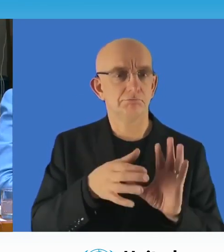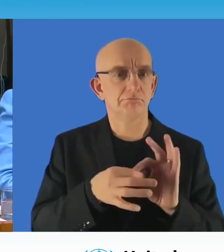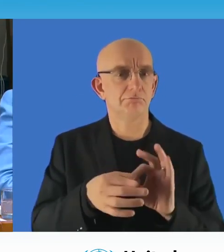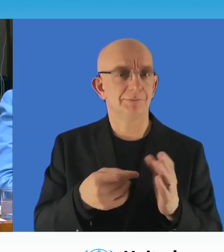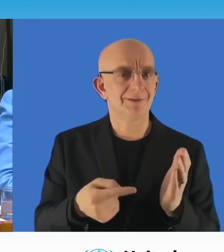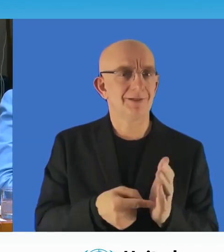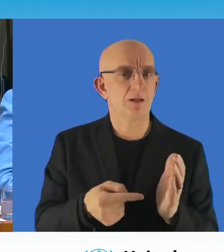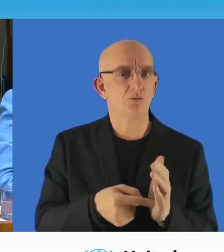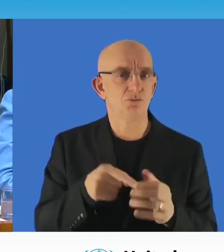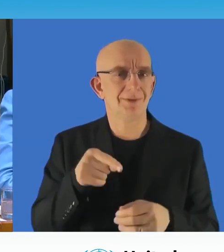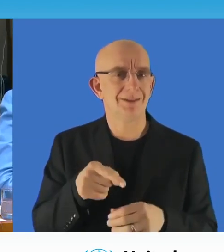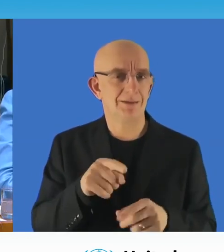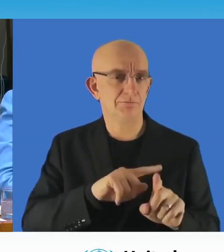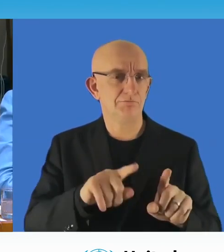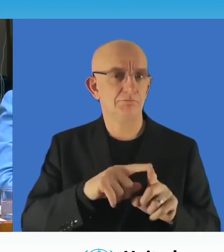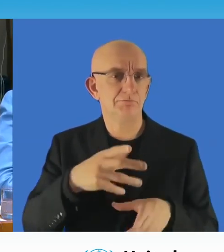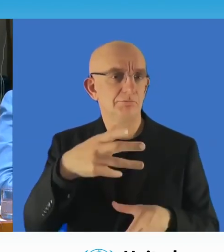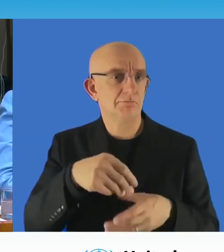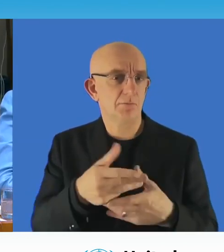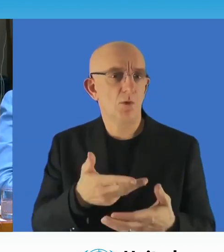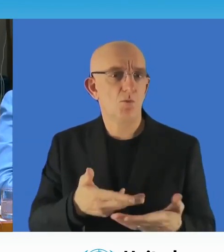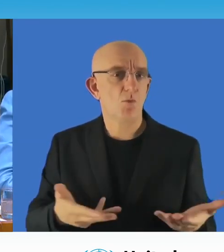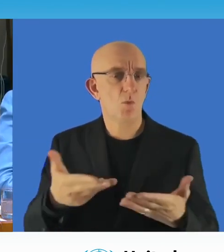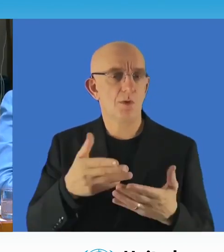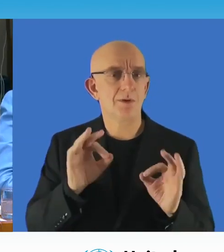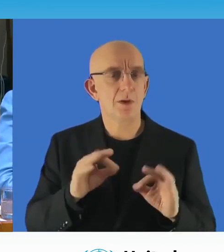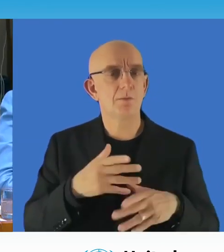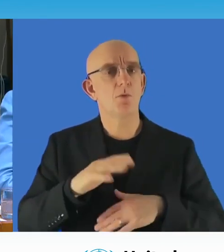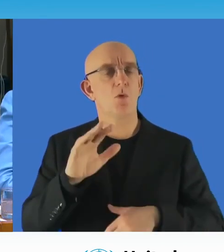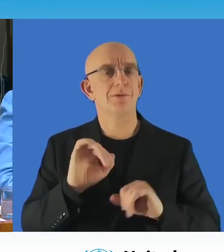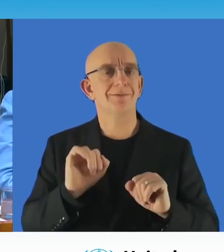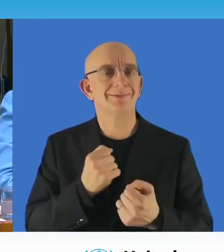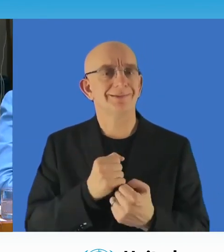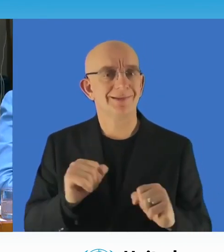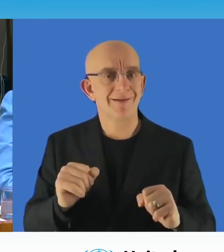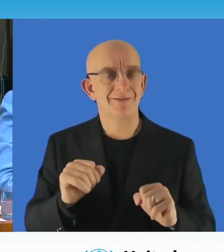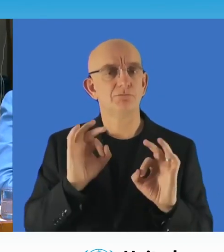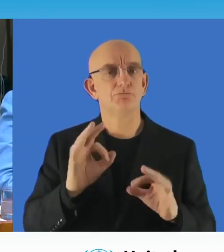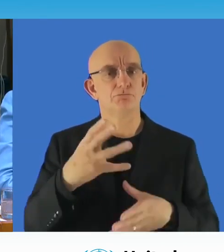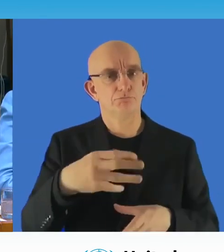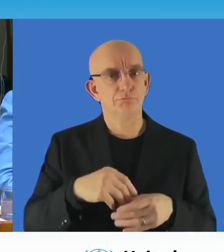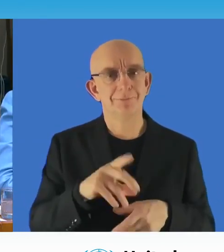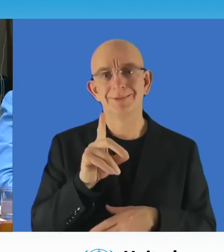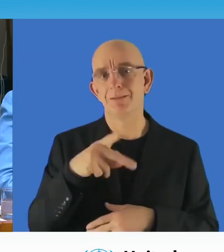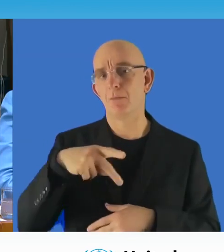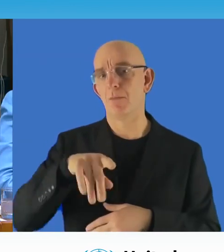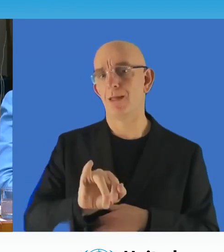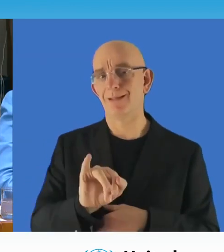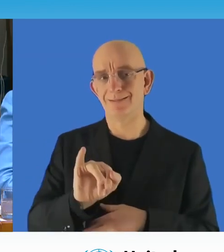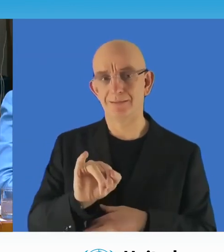internal digital systems are also fully accessible with 100% of our corporate platforms supporting